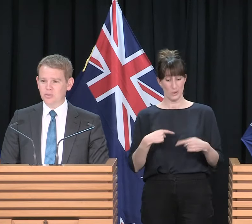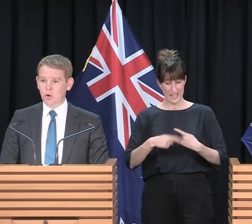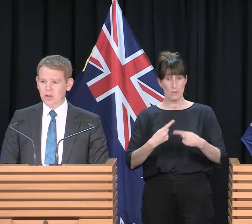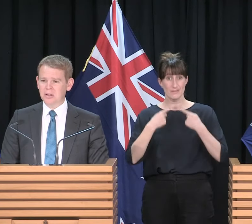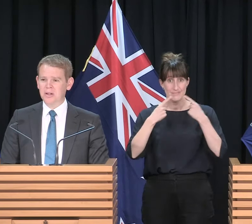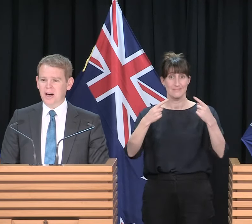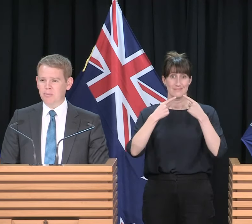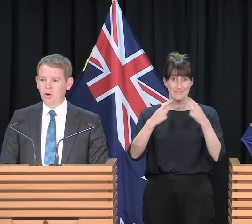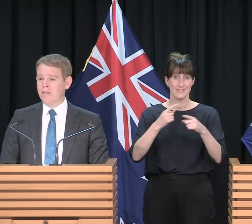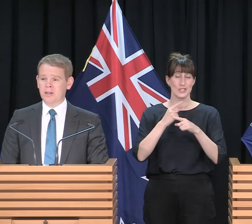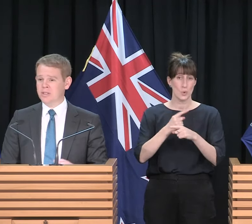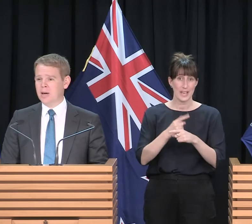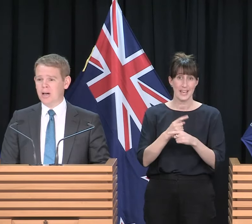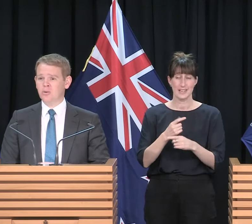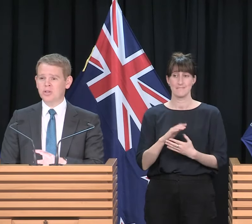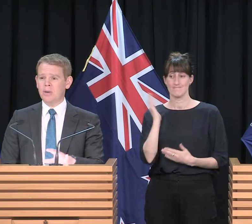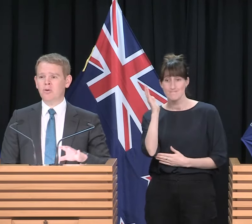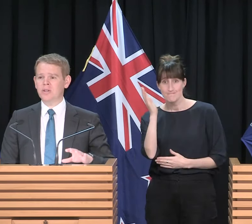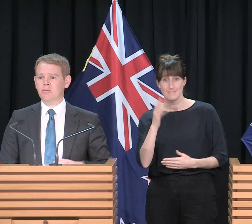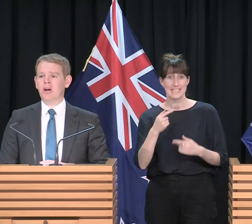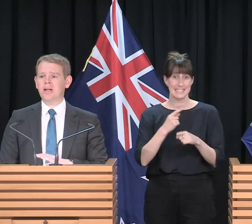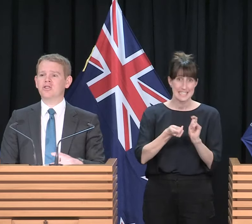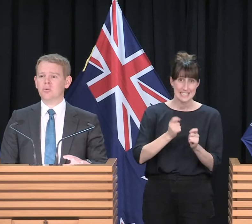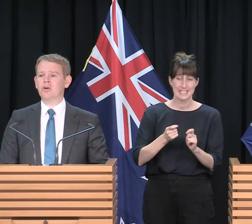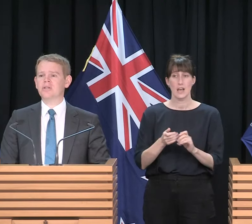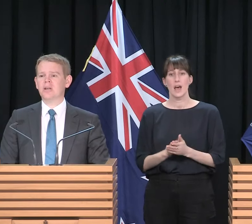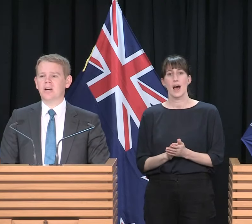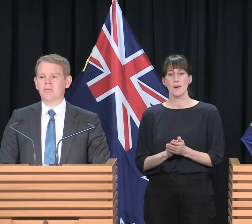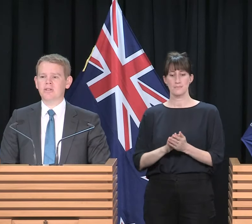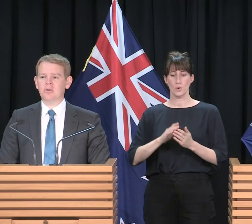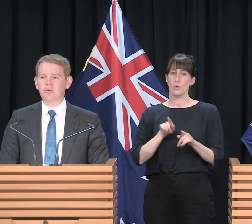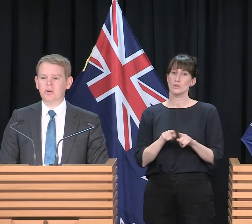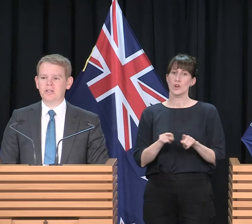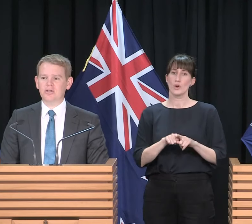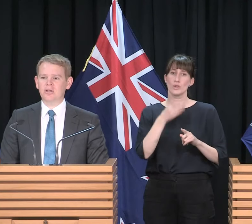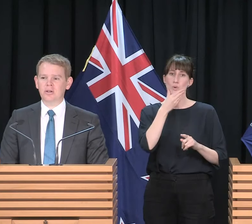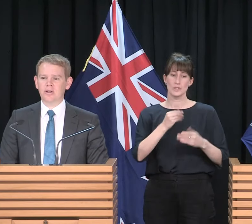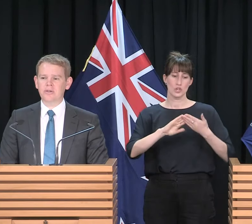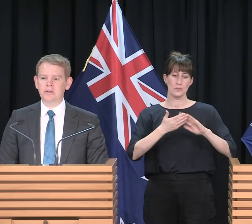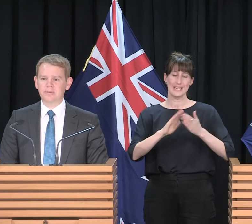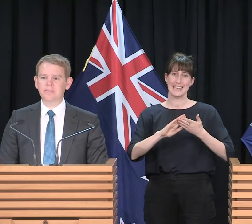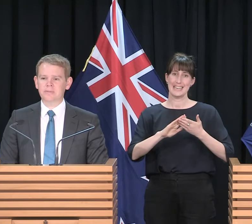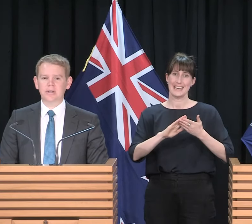2? Looking at the Alert Level